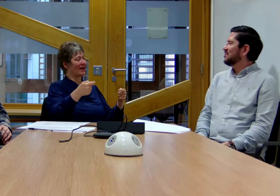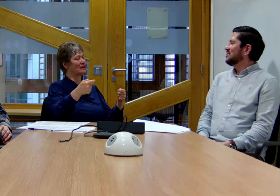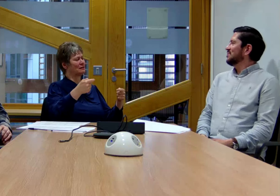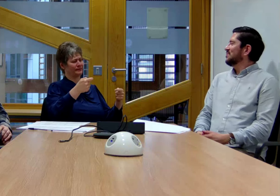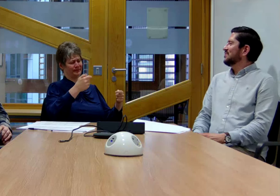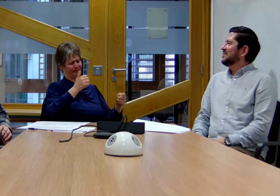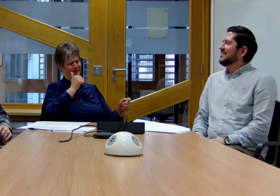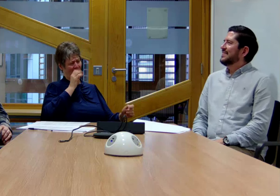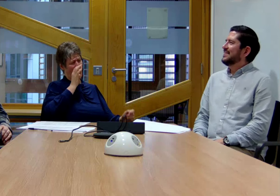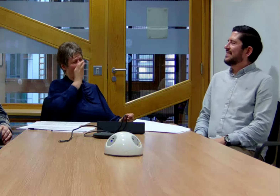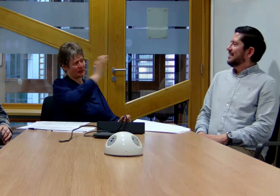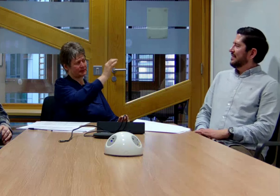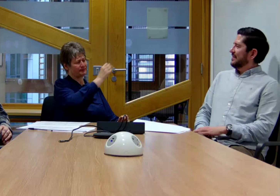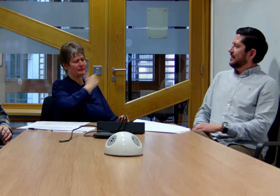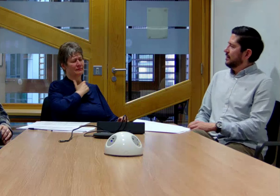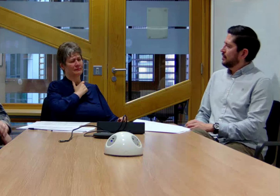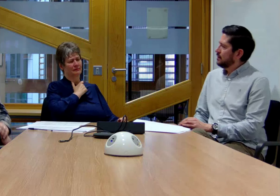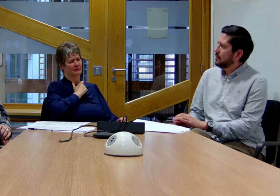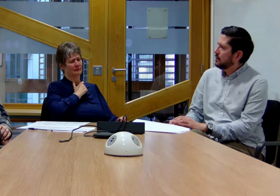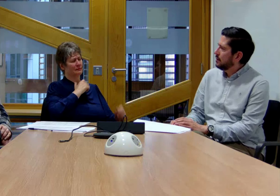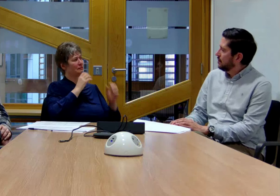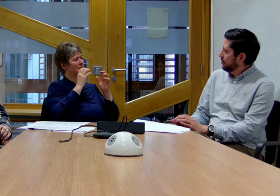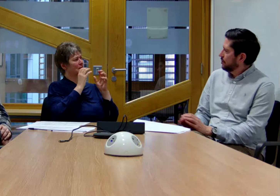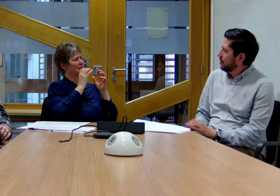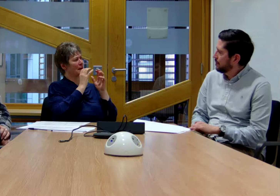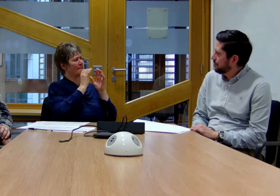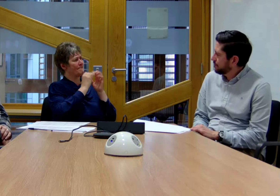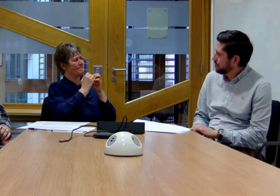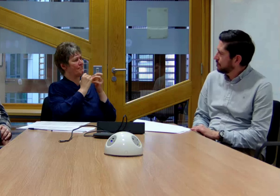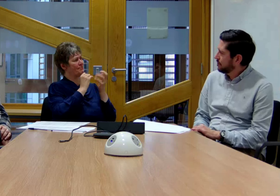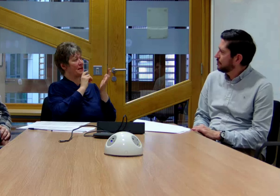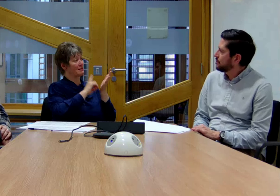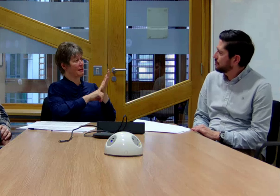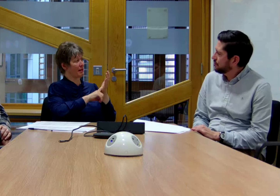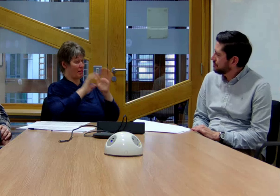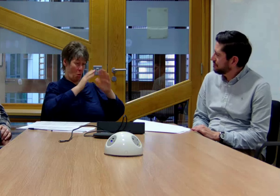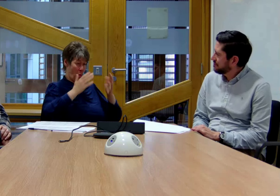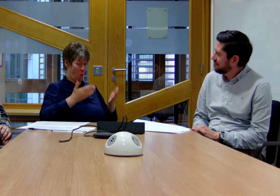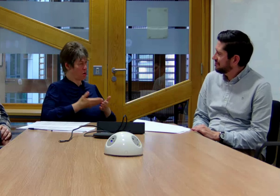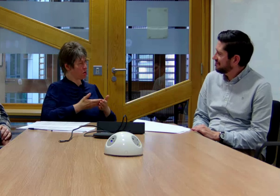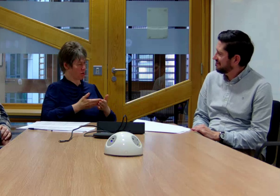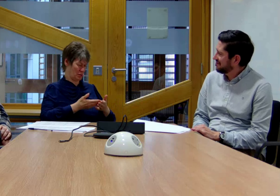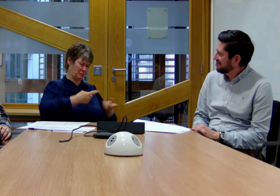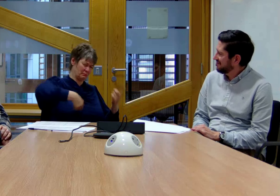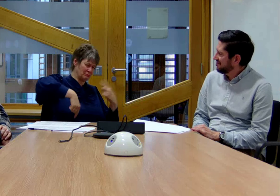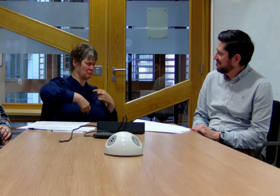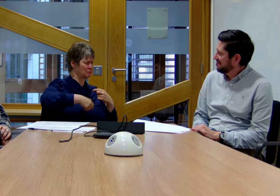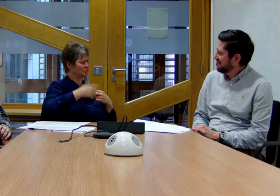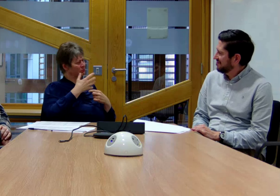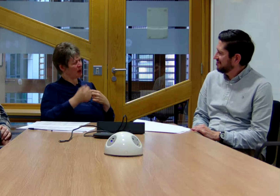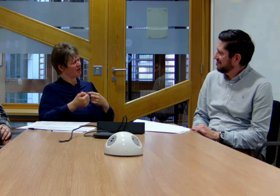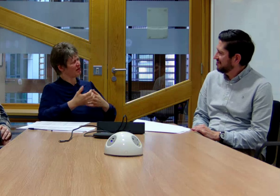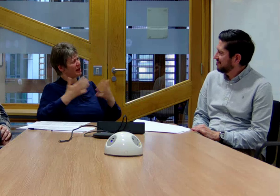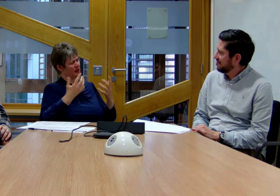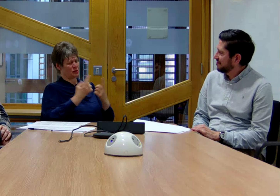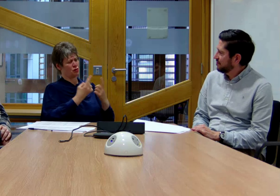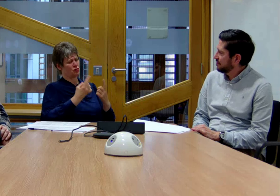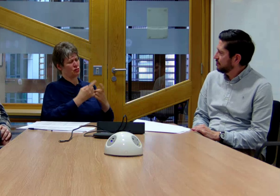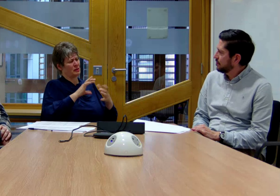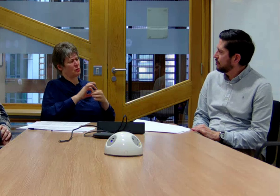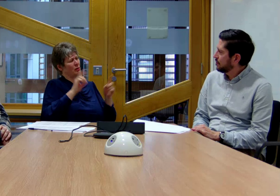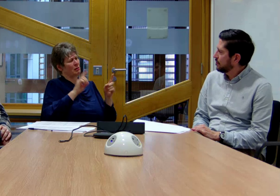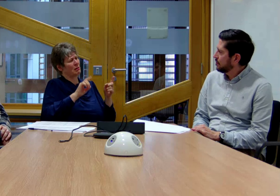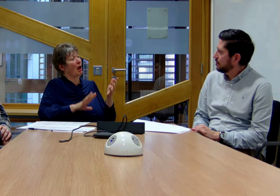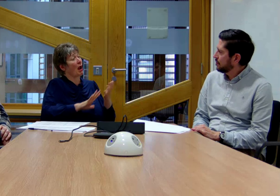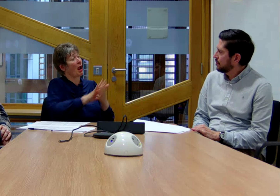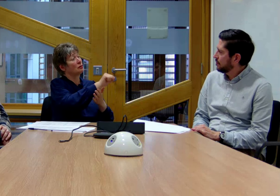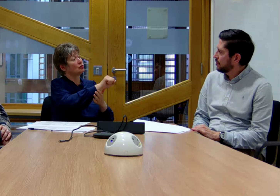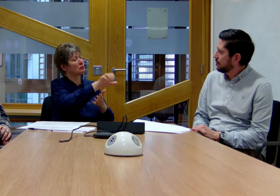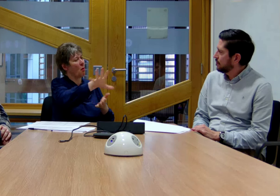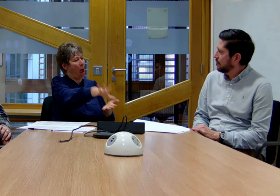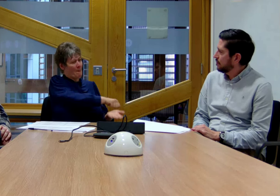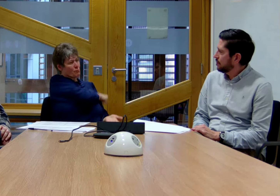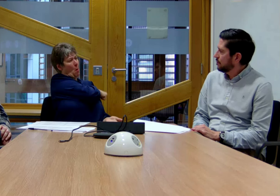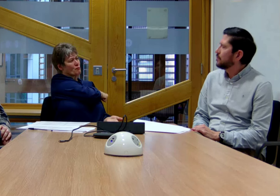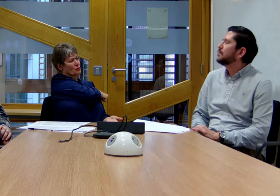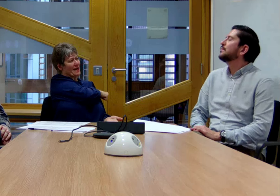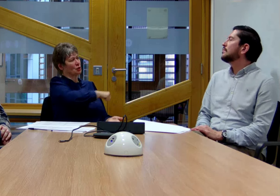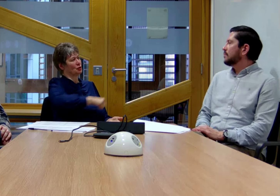And I was going to ask whether there's an issue in the BSL world with cultural appropriation?